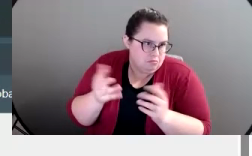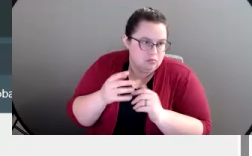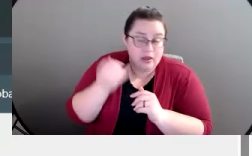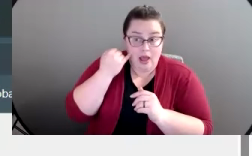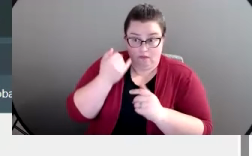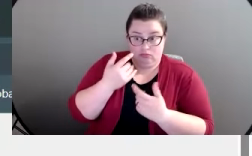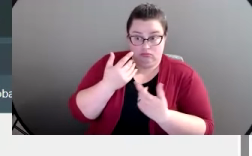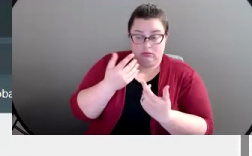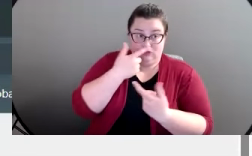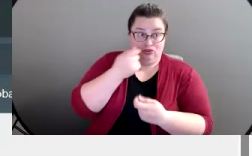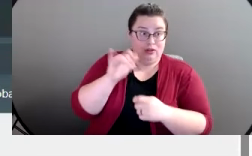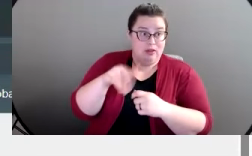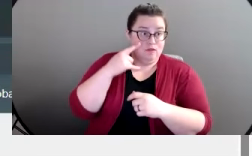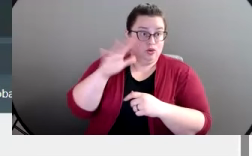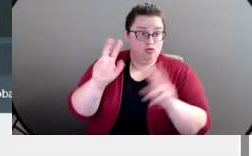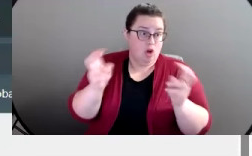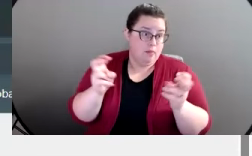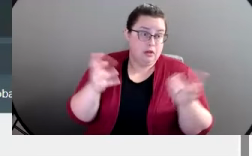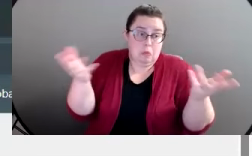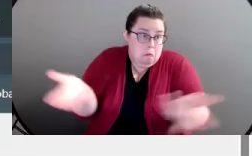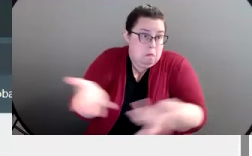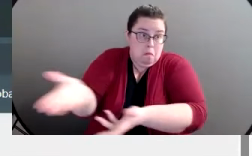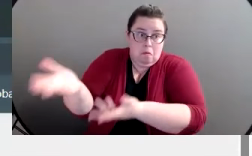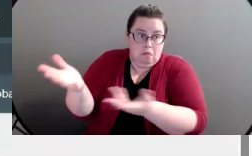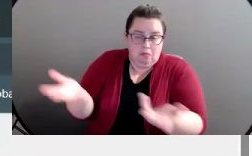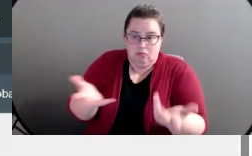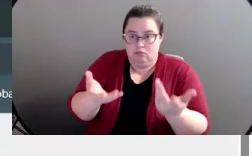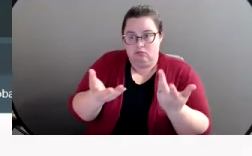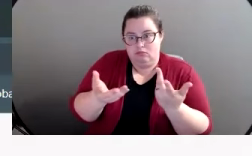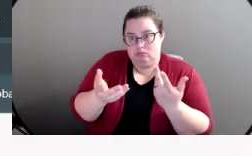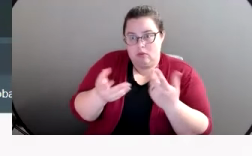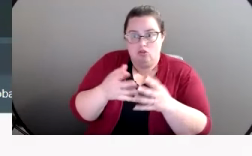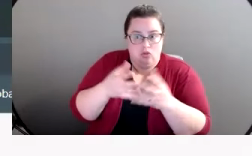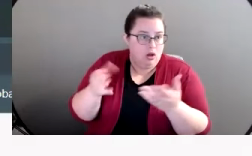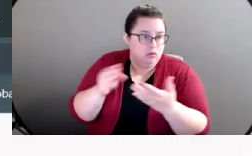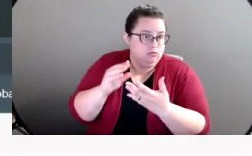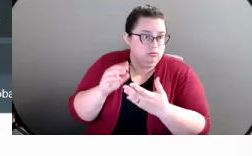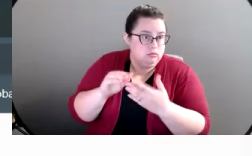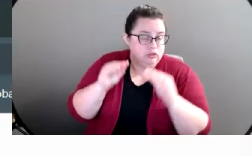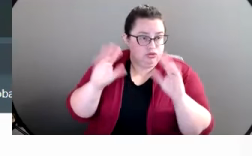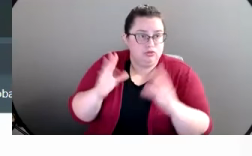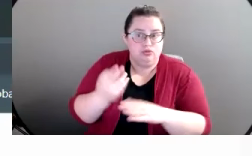there's quite a few, that do have assignable, embedded. I remember when they first came out with it,